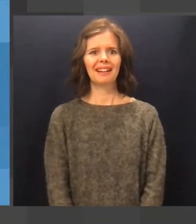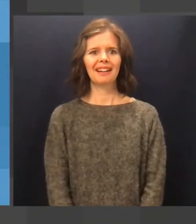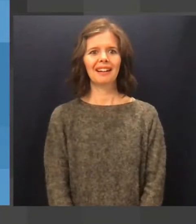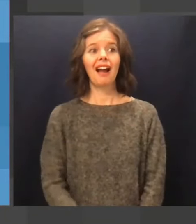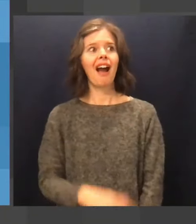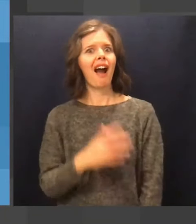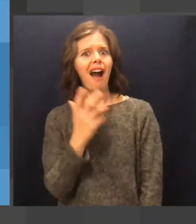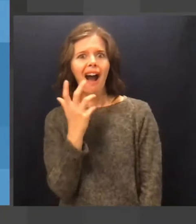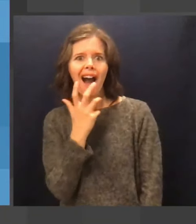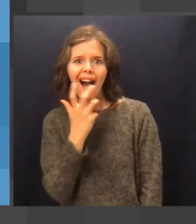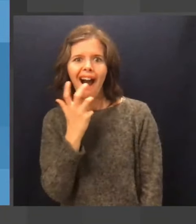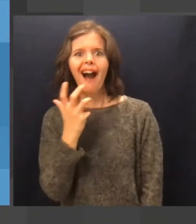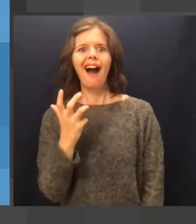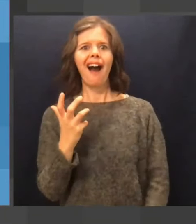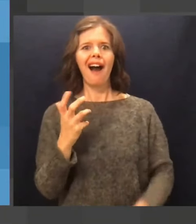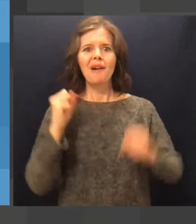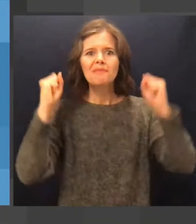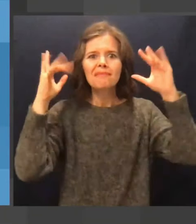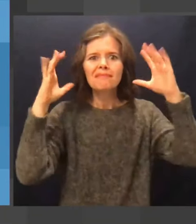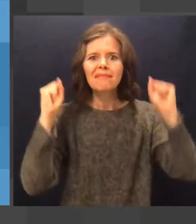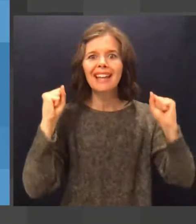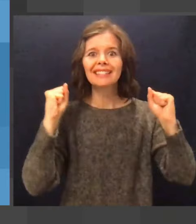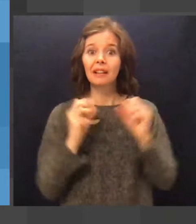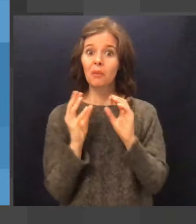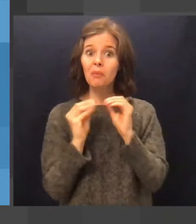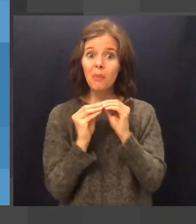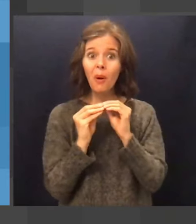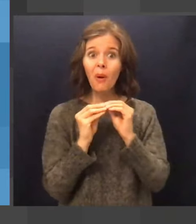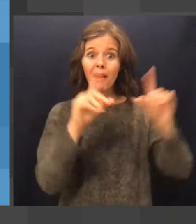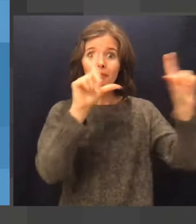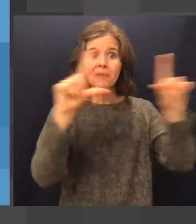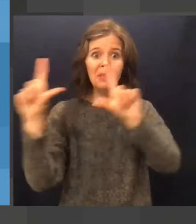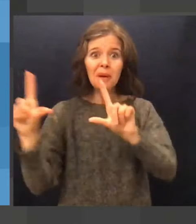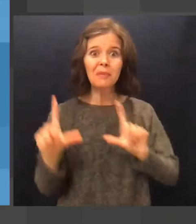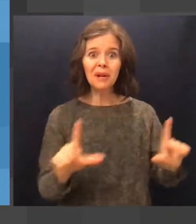THAT IS AWESOME. THAT'S AMAZING TO SEE.